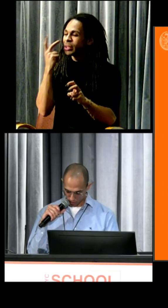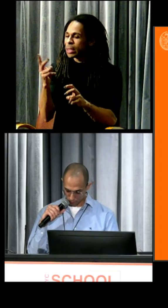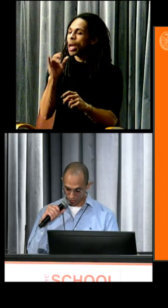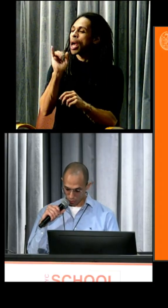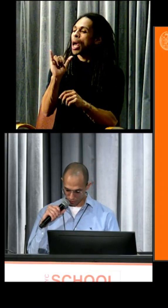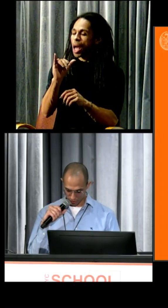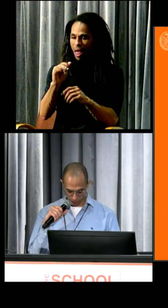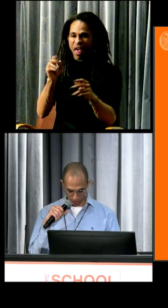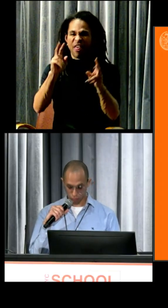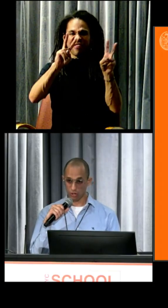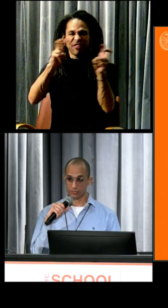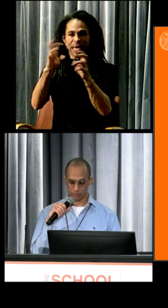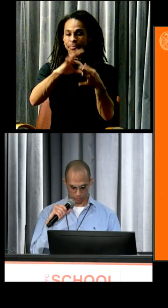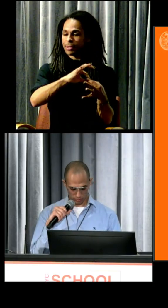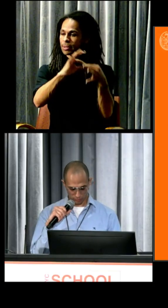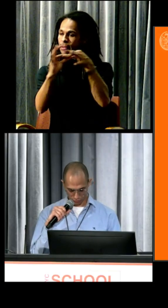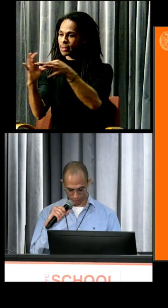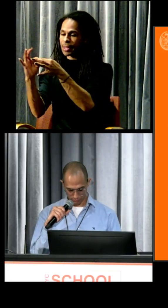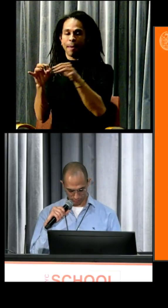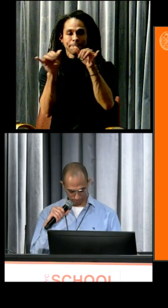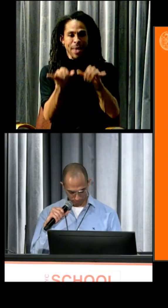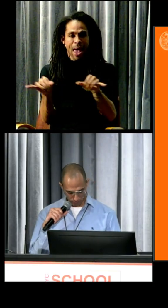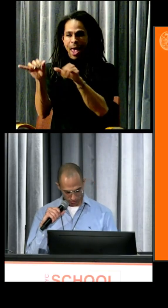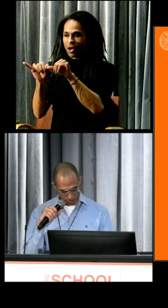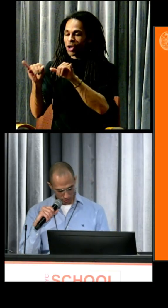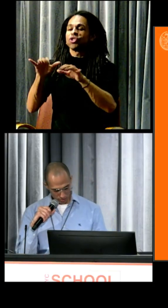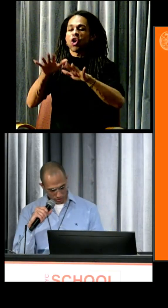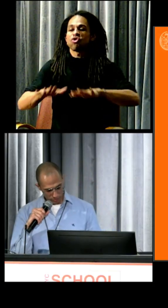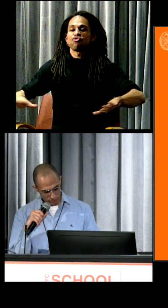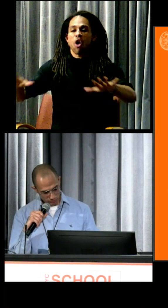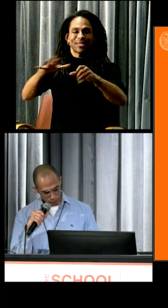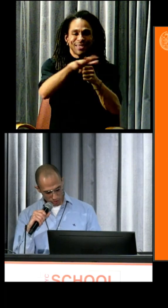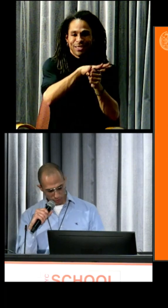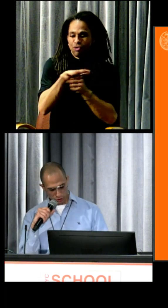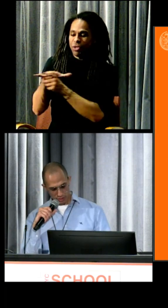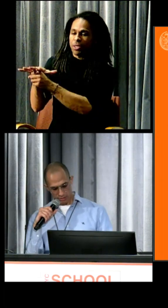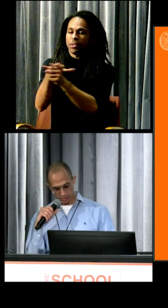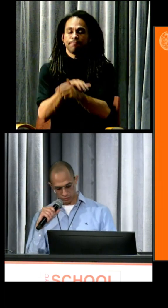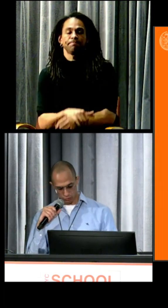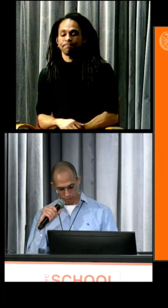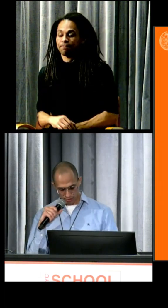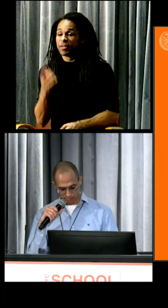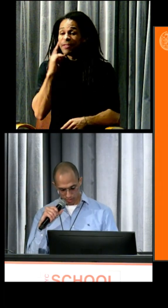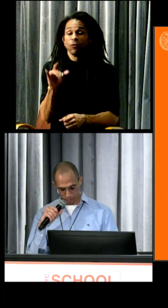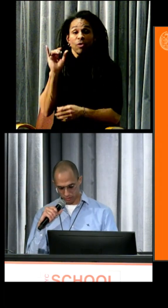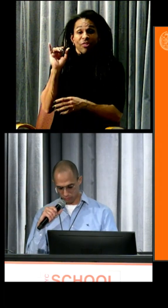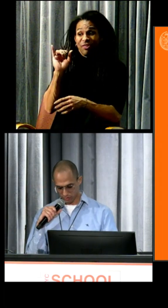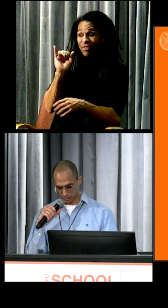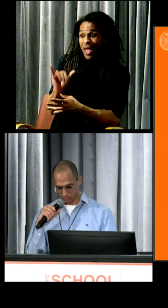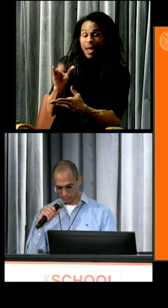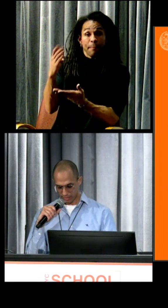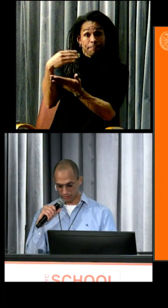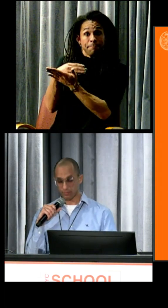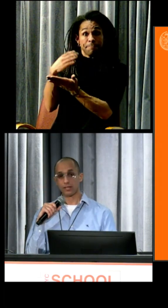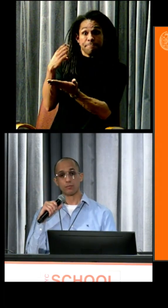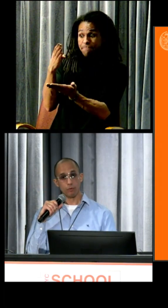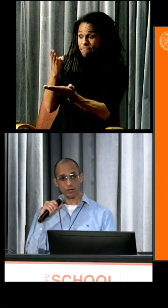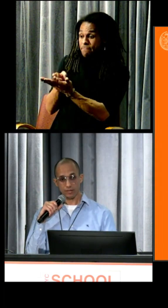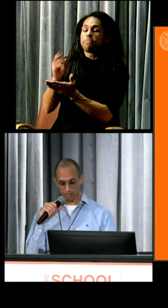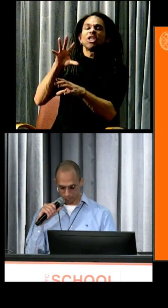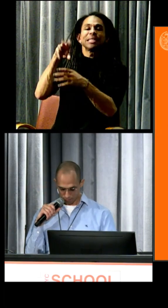When we first started pilot testing before we got to meet Trivium, we were trying to use RFID tags